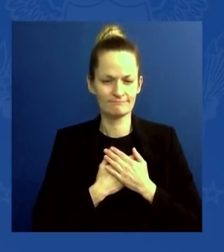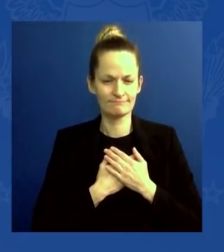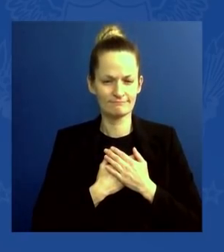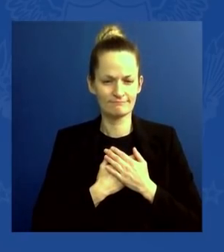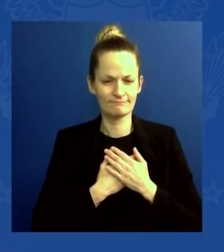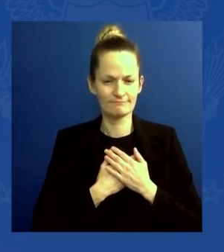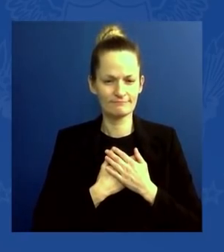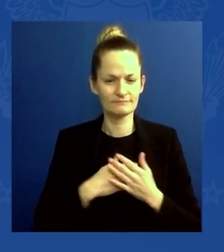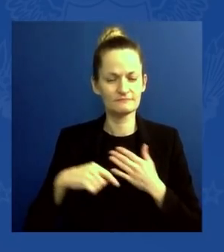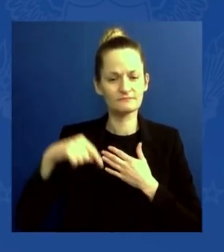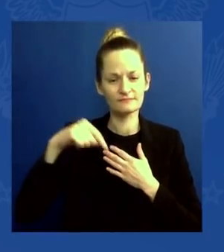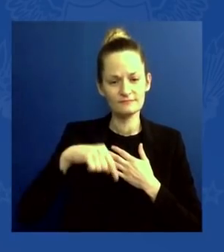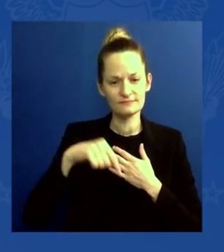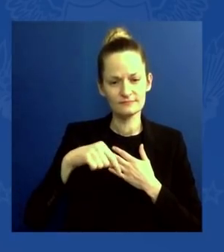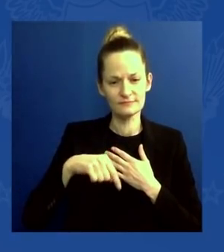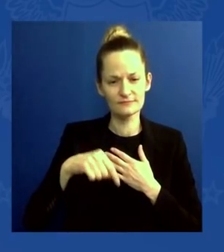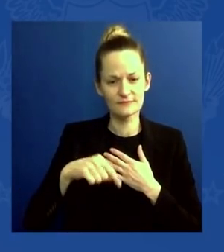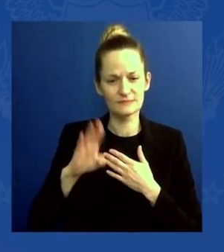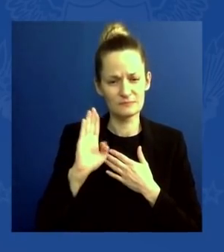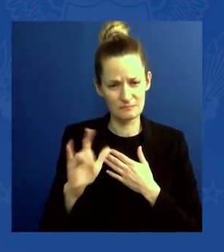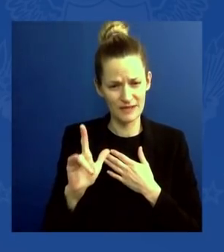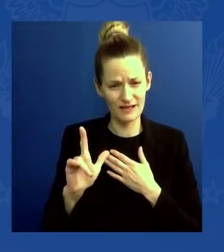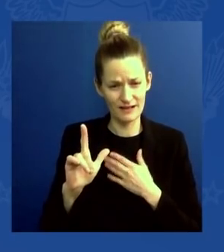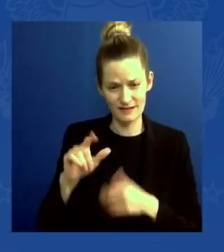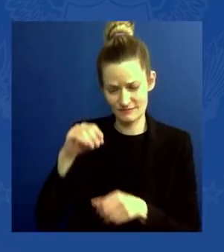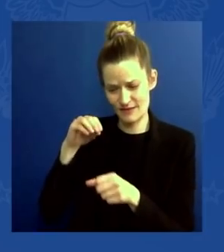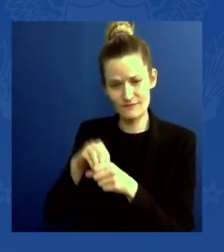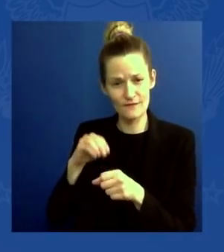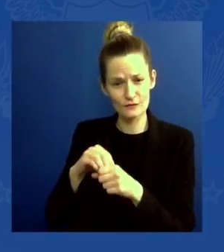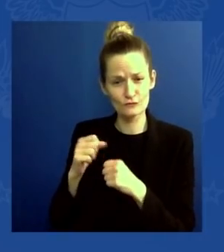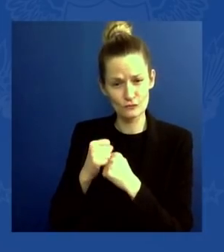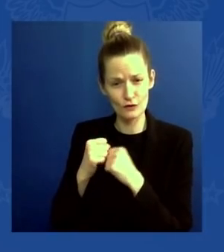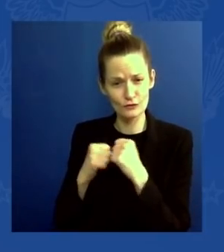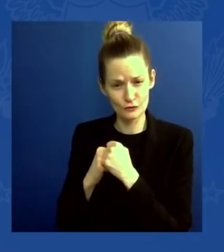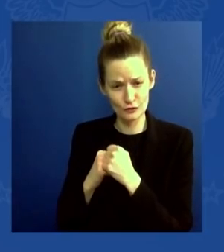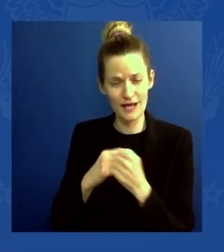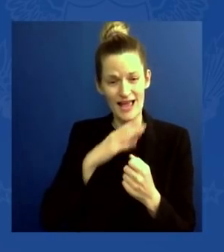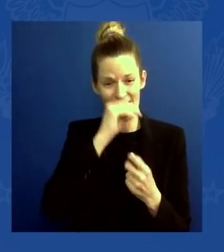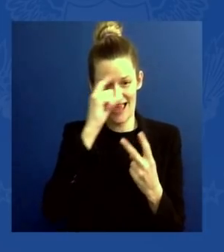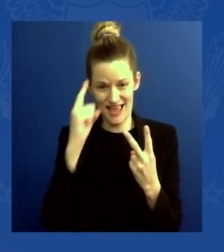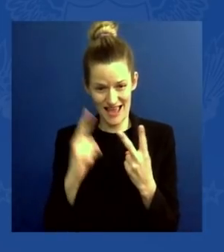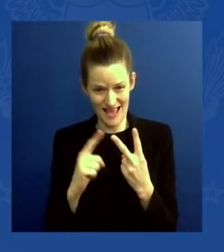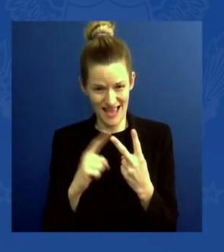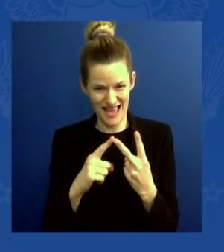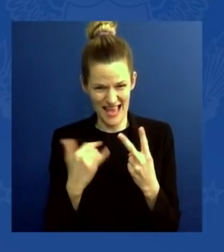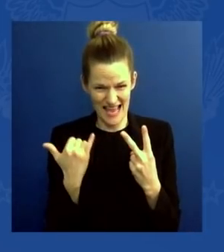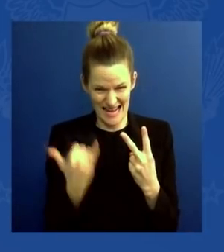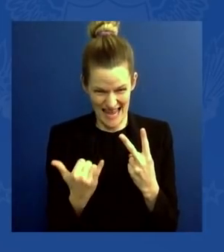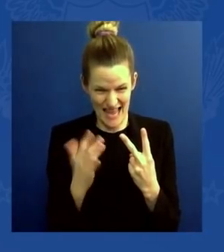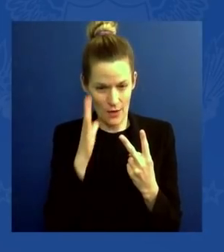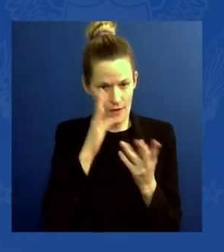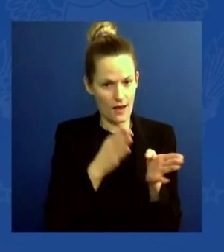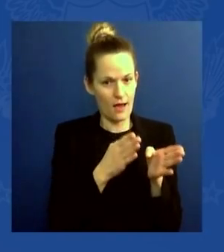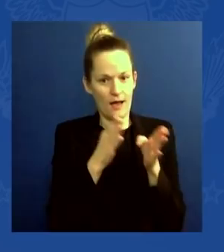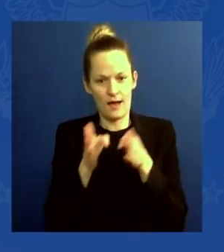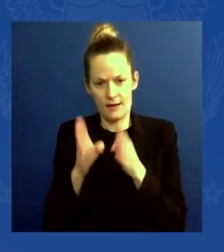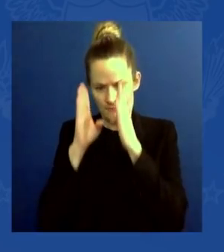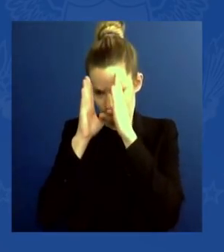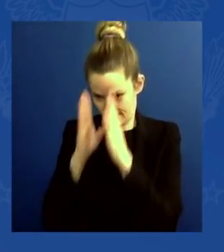which we're going to be working on now, and this bill are all designed to give ordinary people a fighting chance